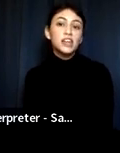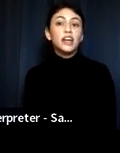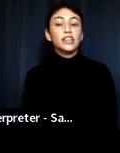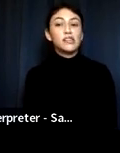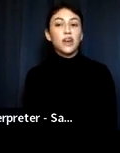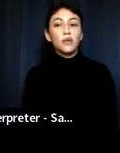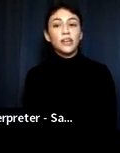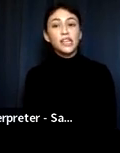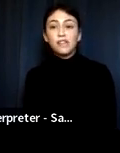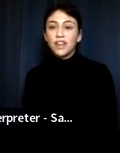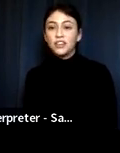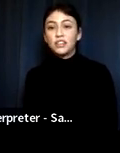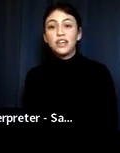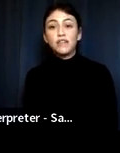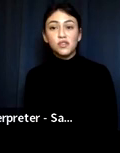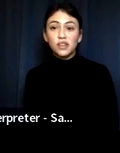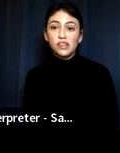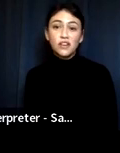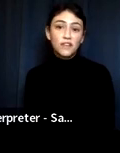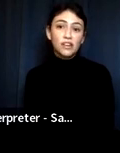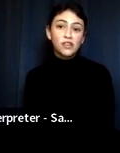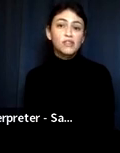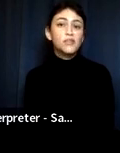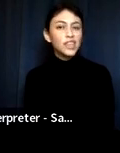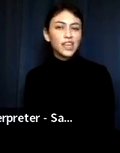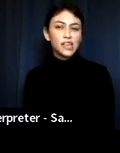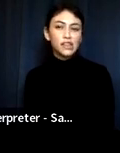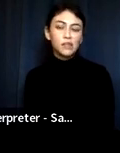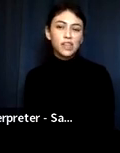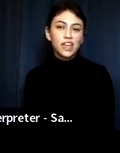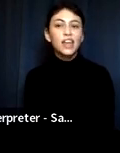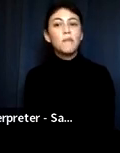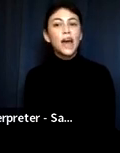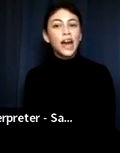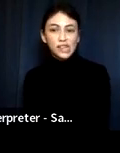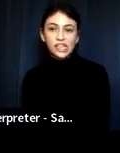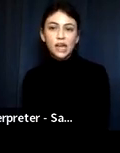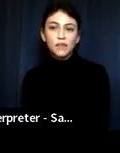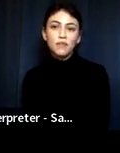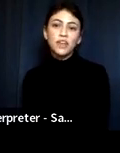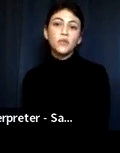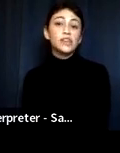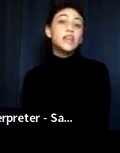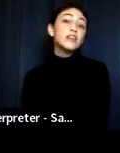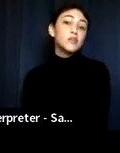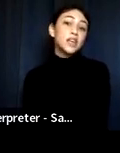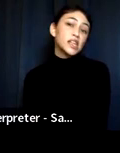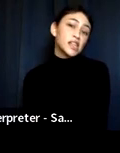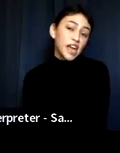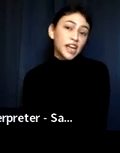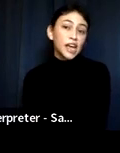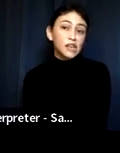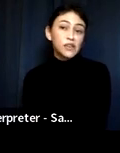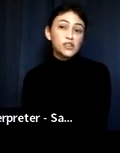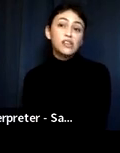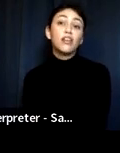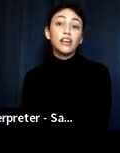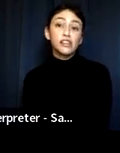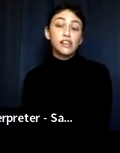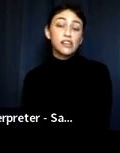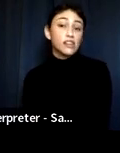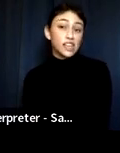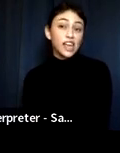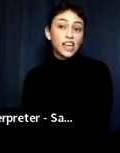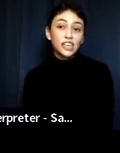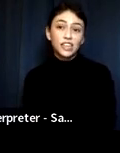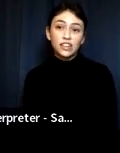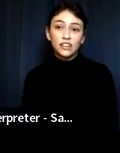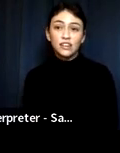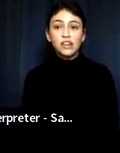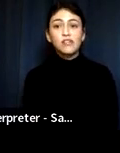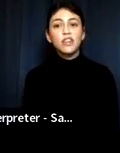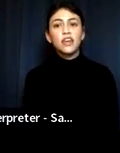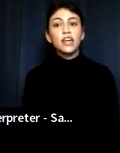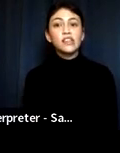and so that would be a disadvantage to deaf students and harder paying students who need that accessibility past the time of the meeting where the hearing student can say questions as long as they'd like.